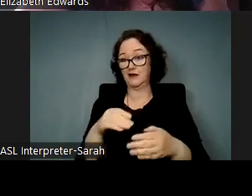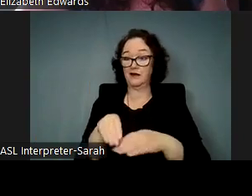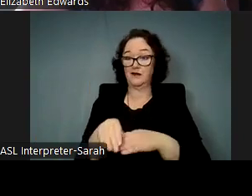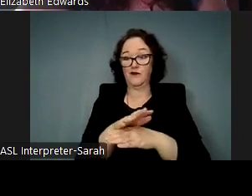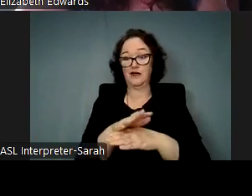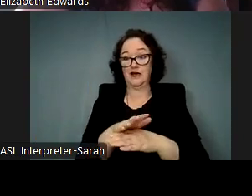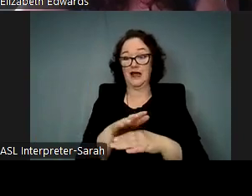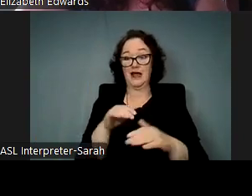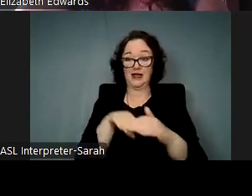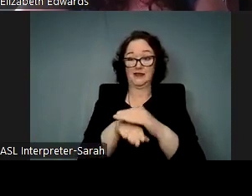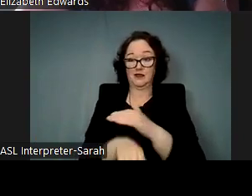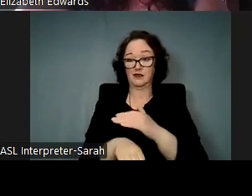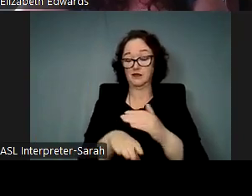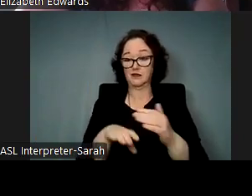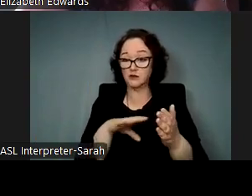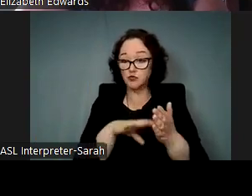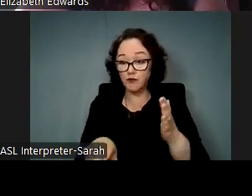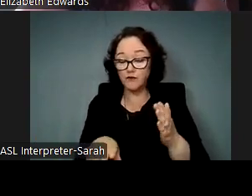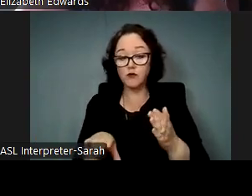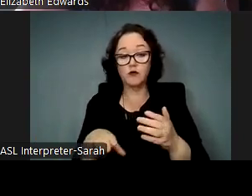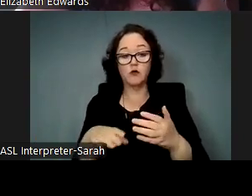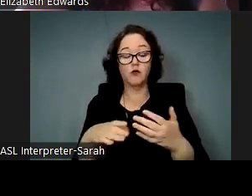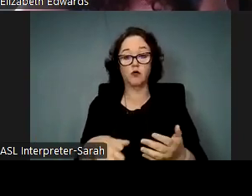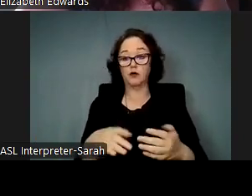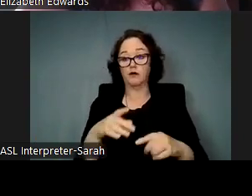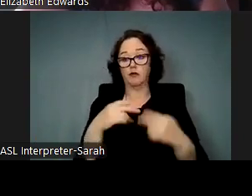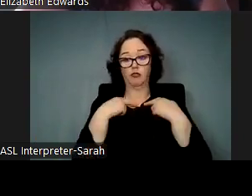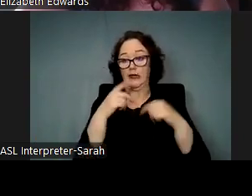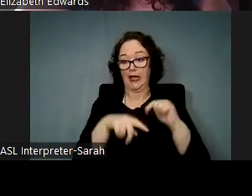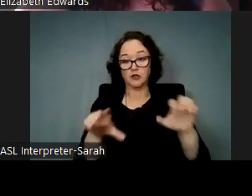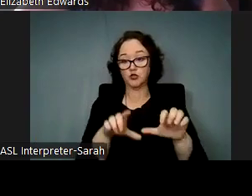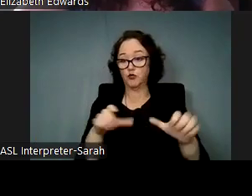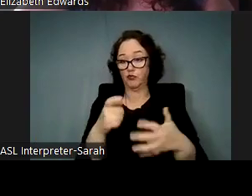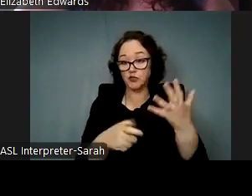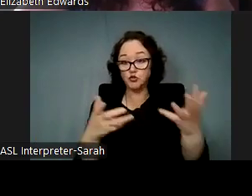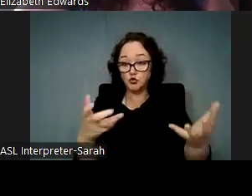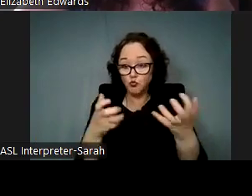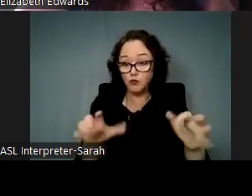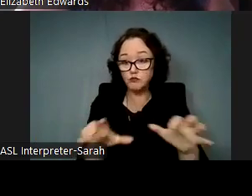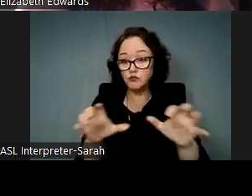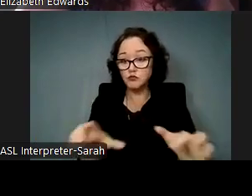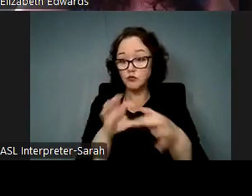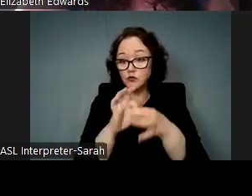maybe the ability to do all the things you might want to do in a waiver, then the cost limits section might be something you